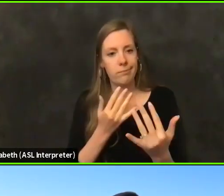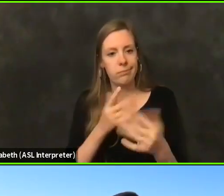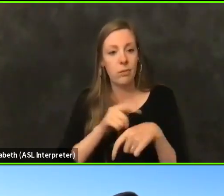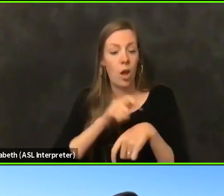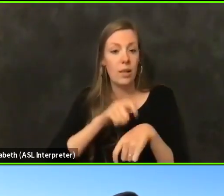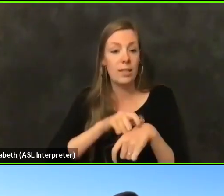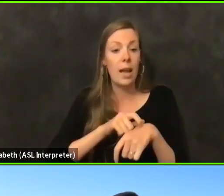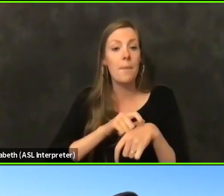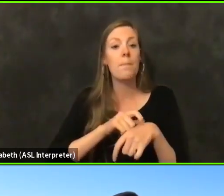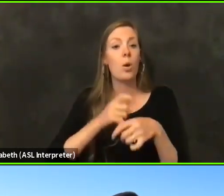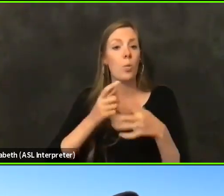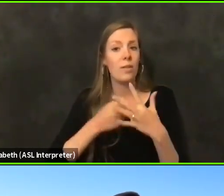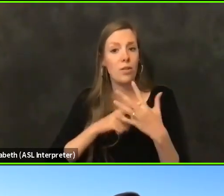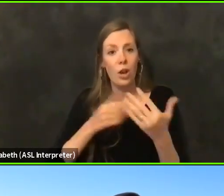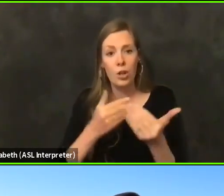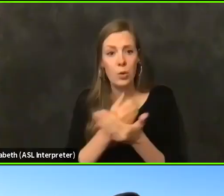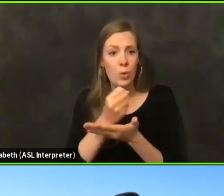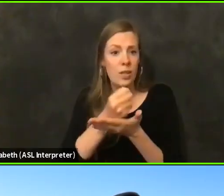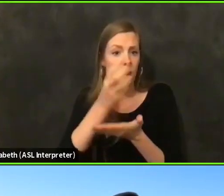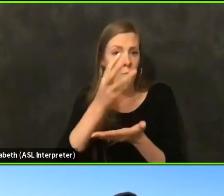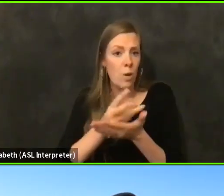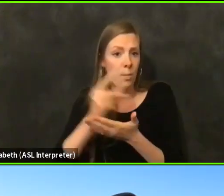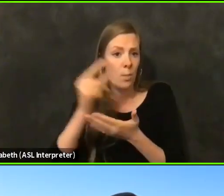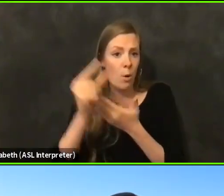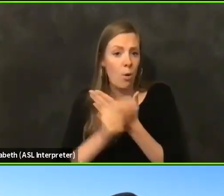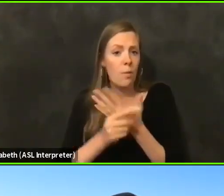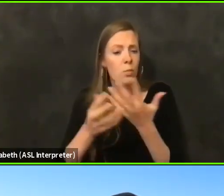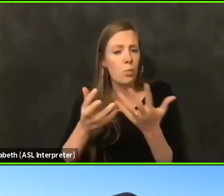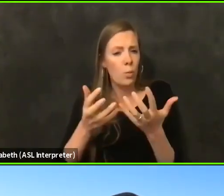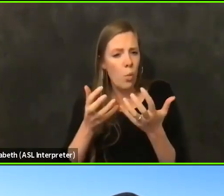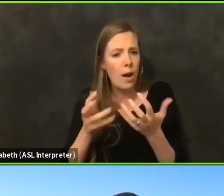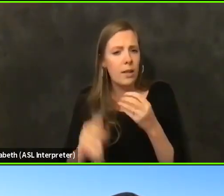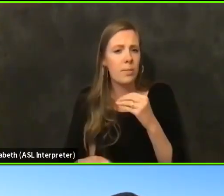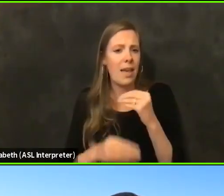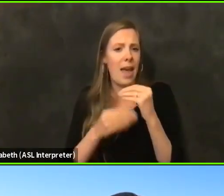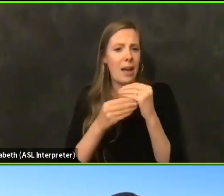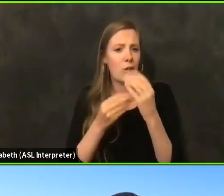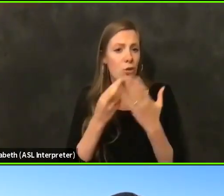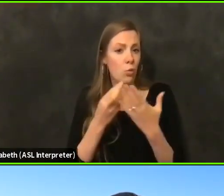software programs and we want to be an additional resource where our providers